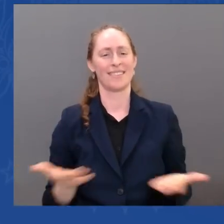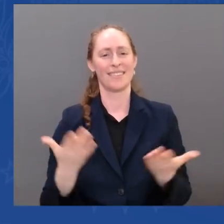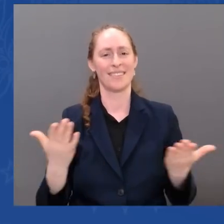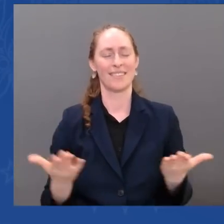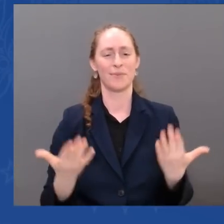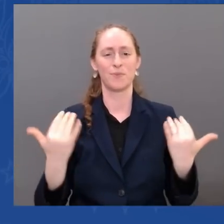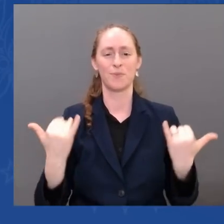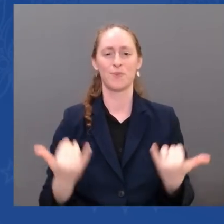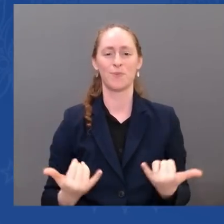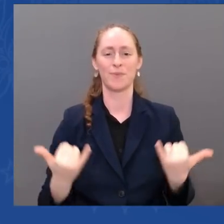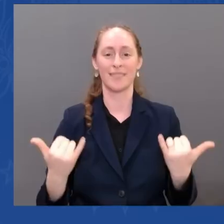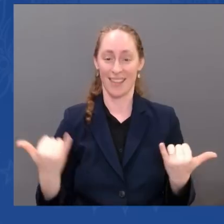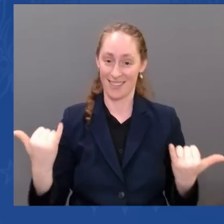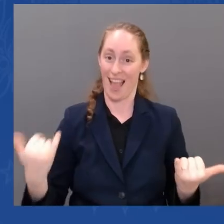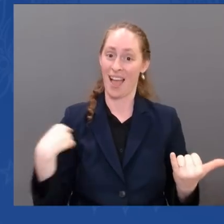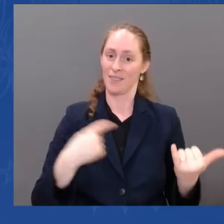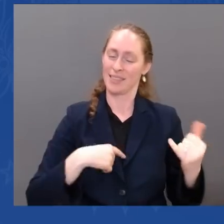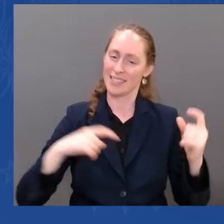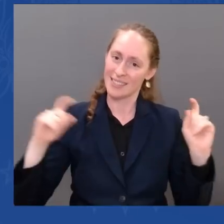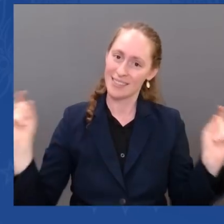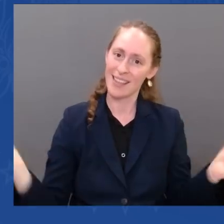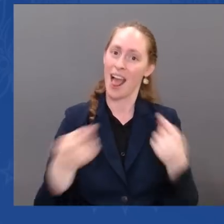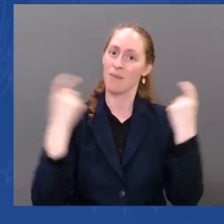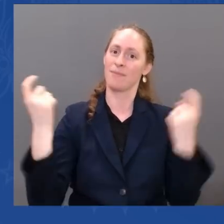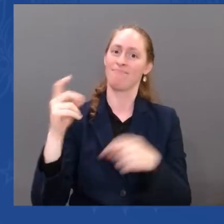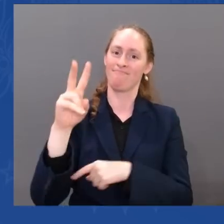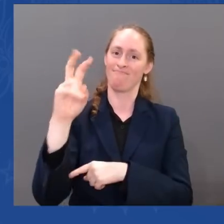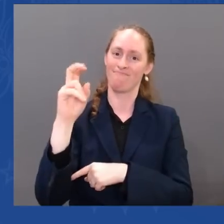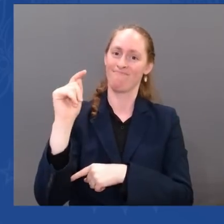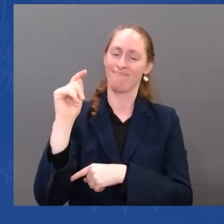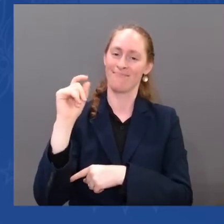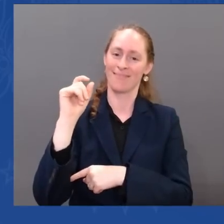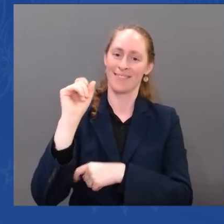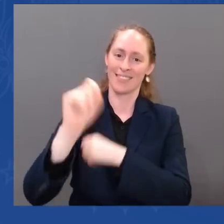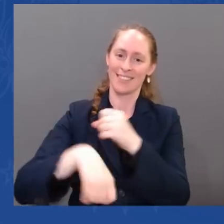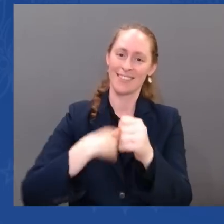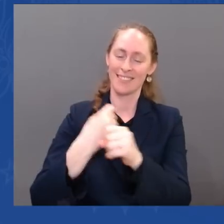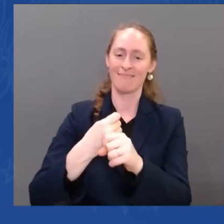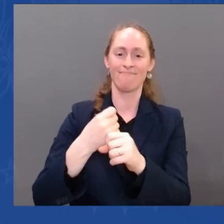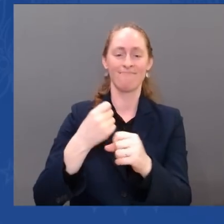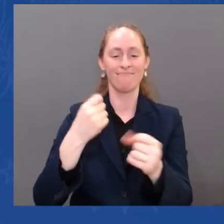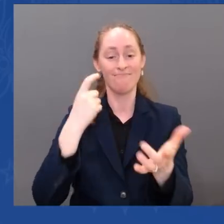My wife, my daughters, my team, myself are tremendously grateful